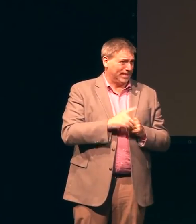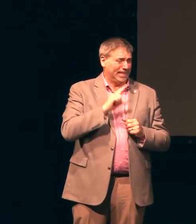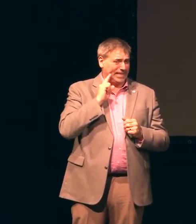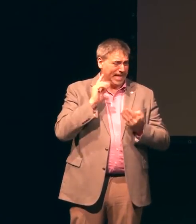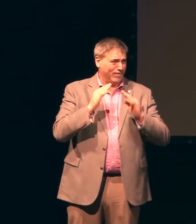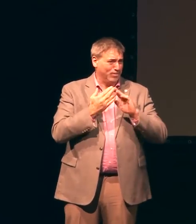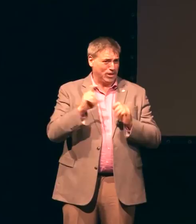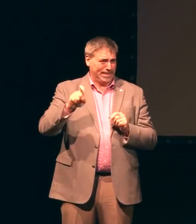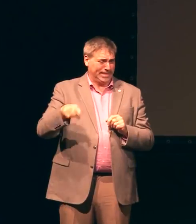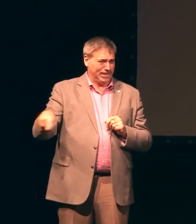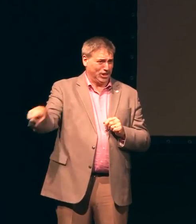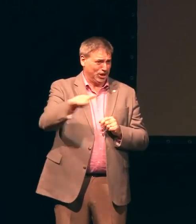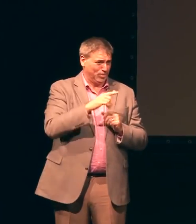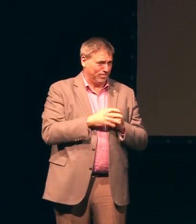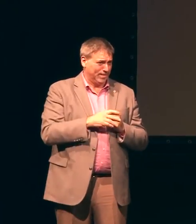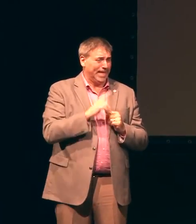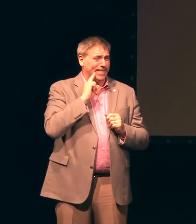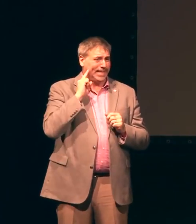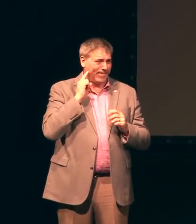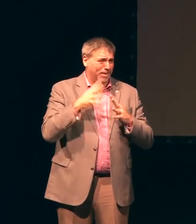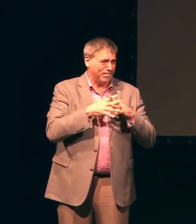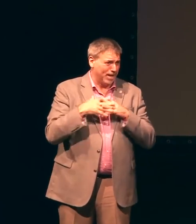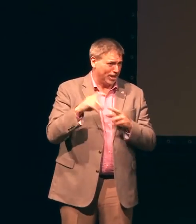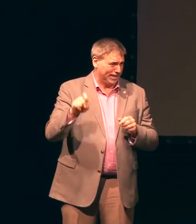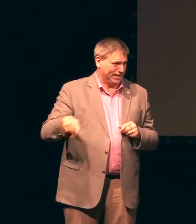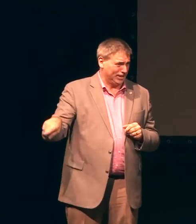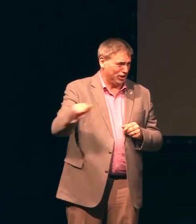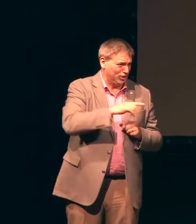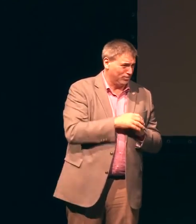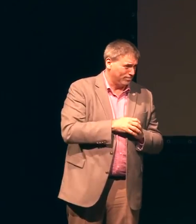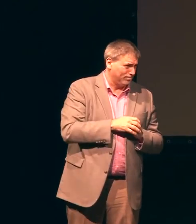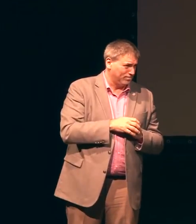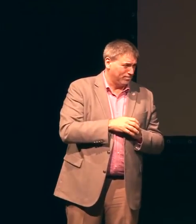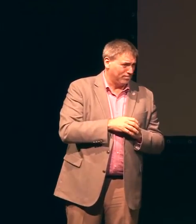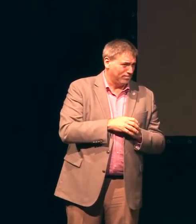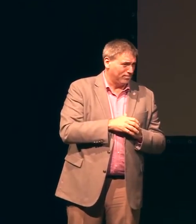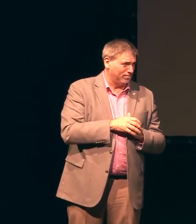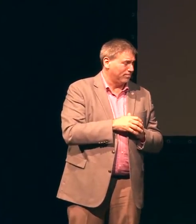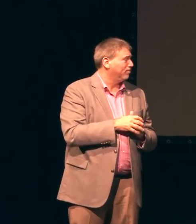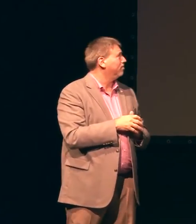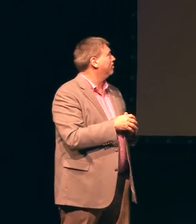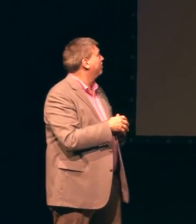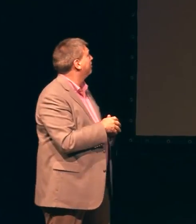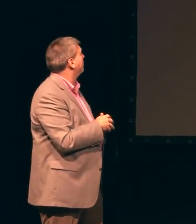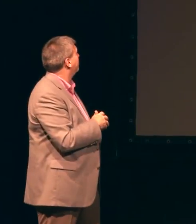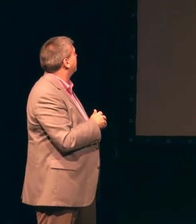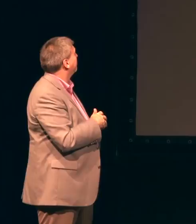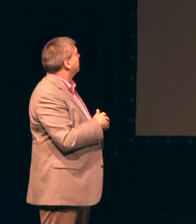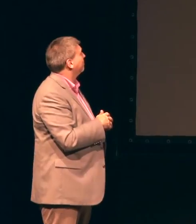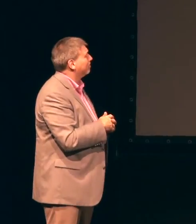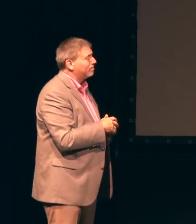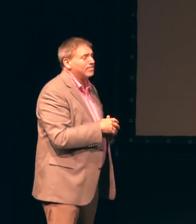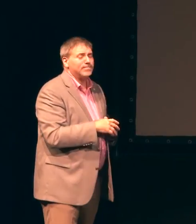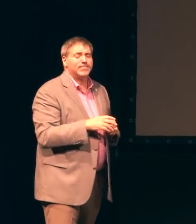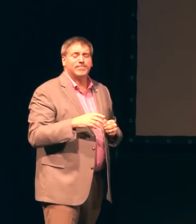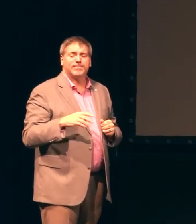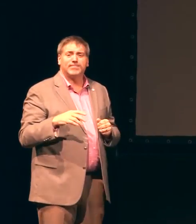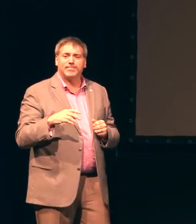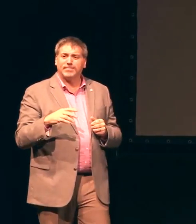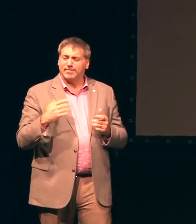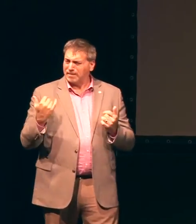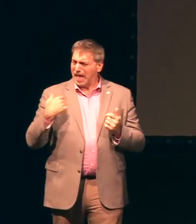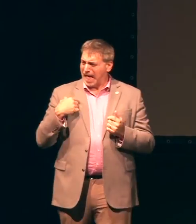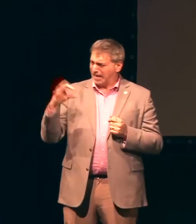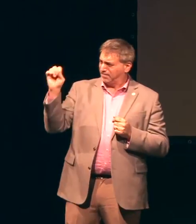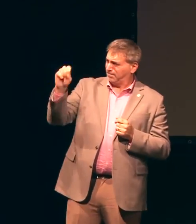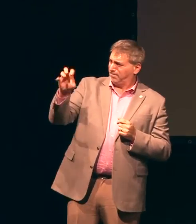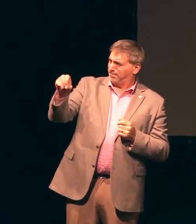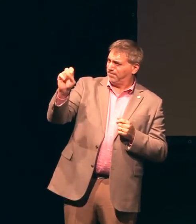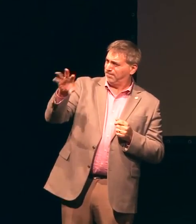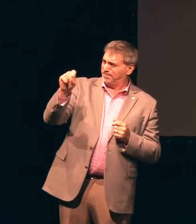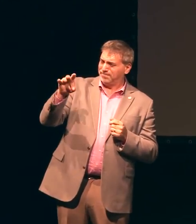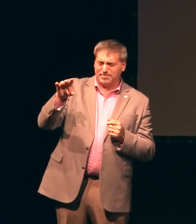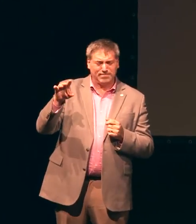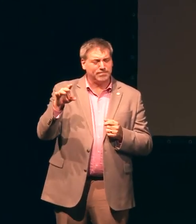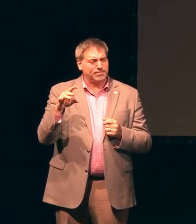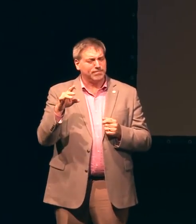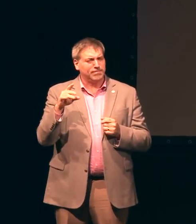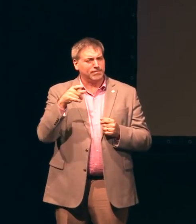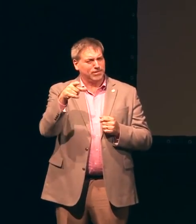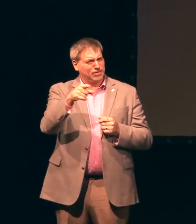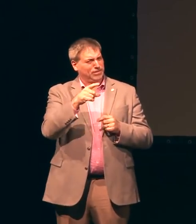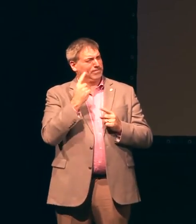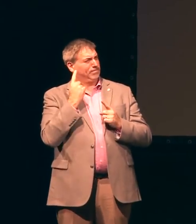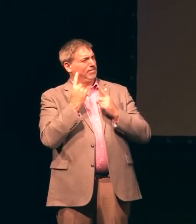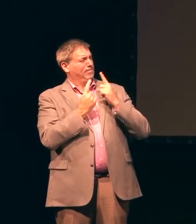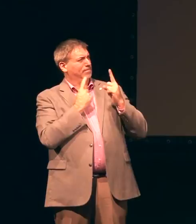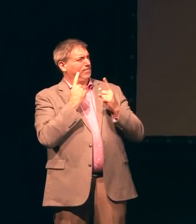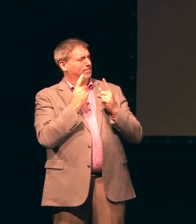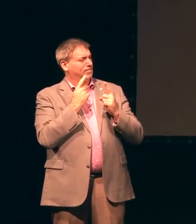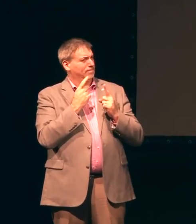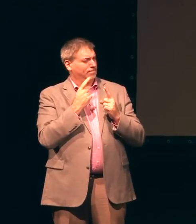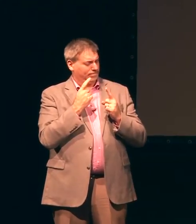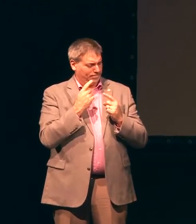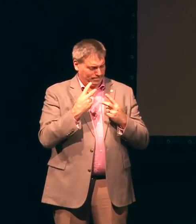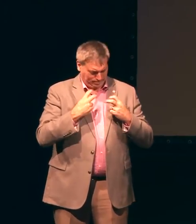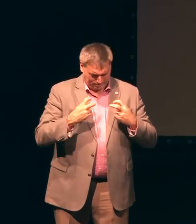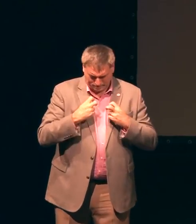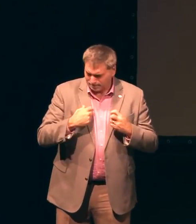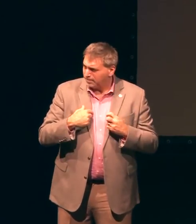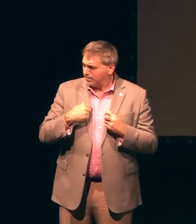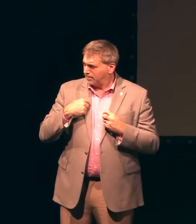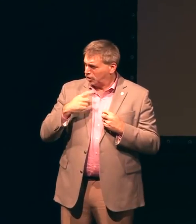action. The Deaf community needs you, Deaf America needs you. Now the things that I have